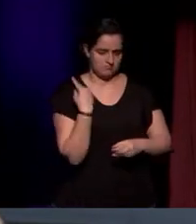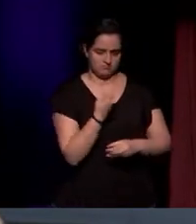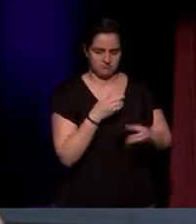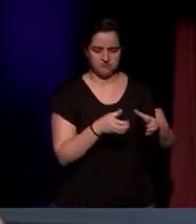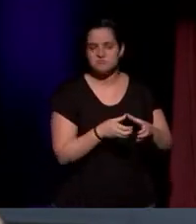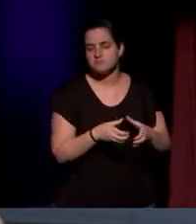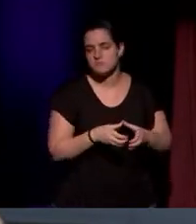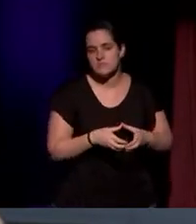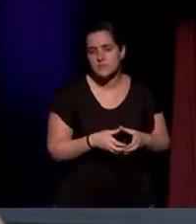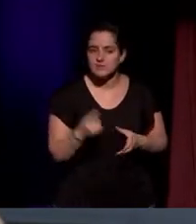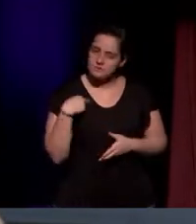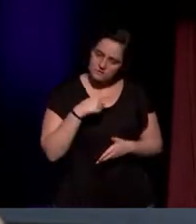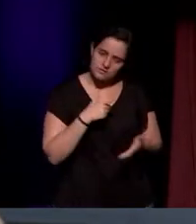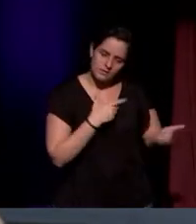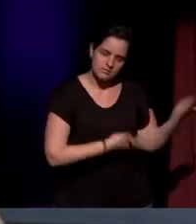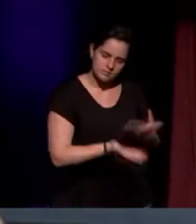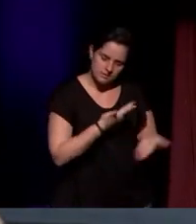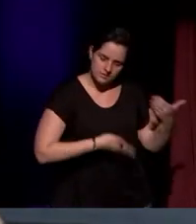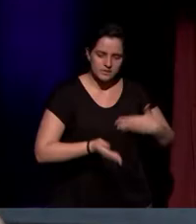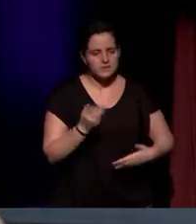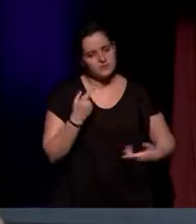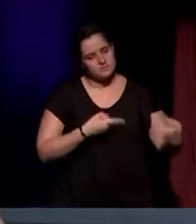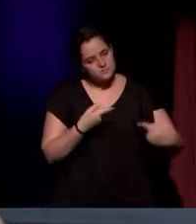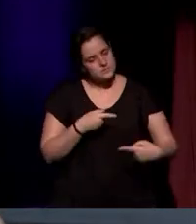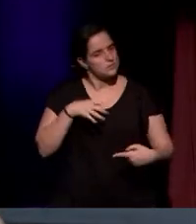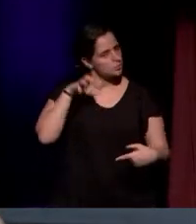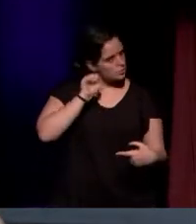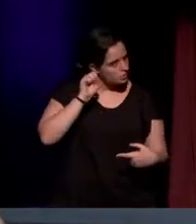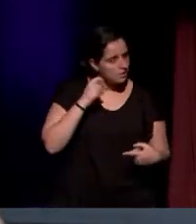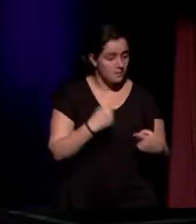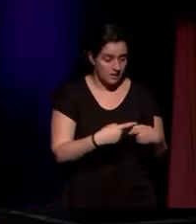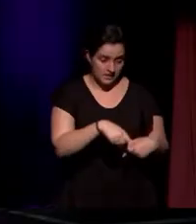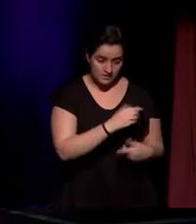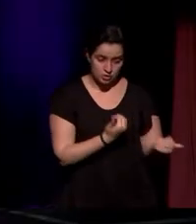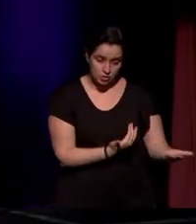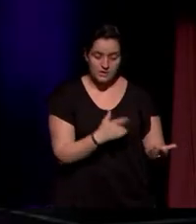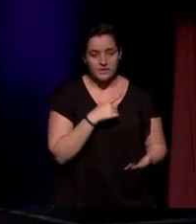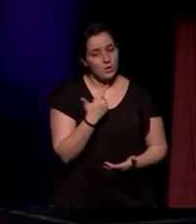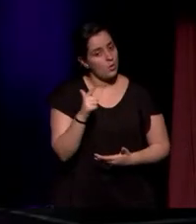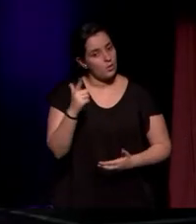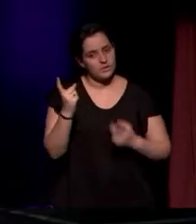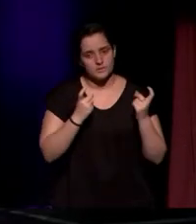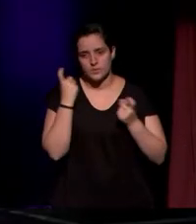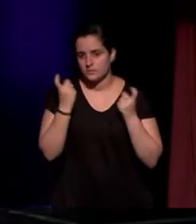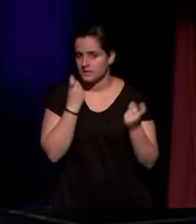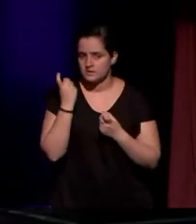we debated, we listened because these young women have other concerns and other guidelines.